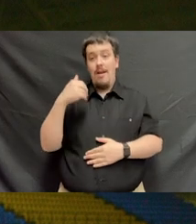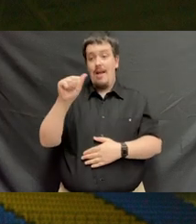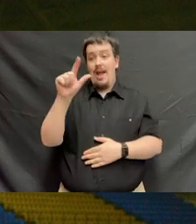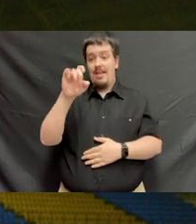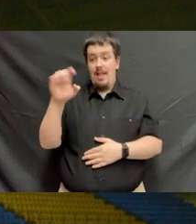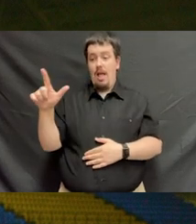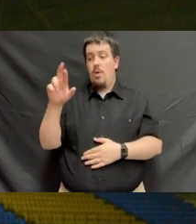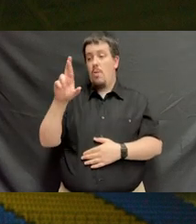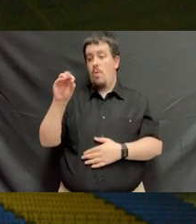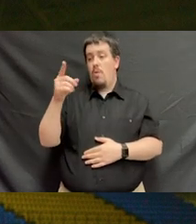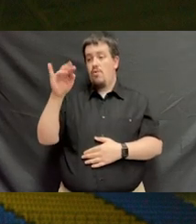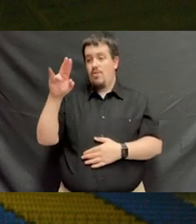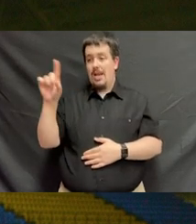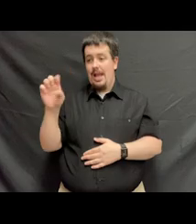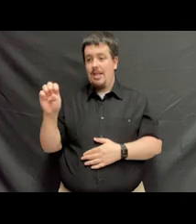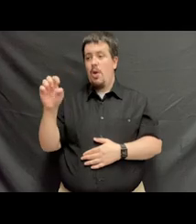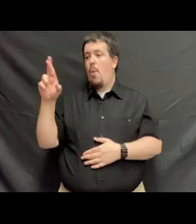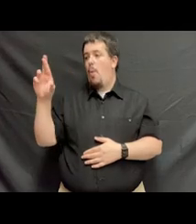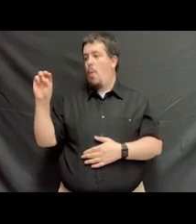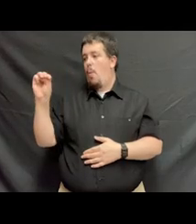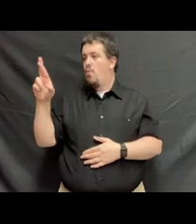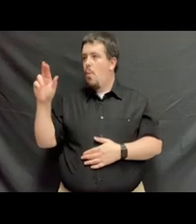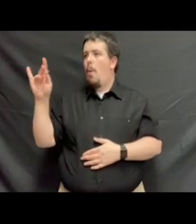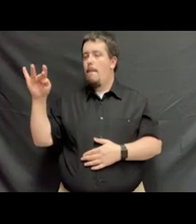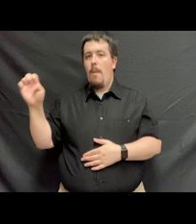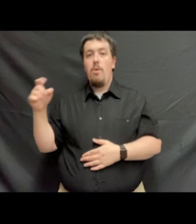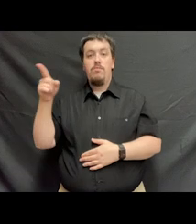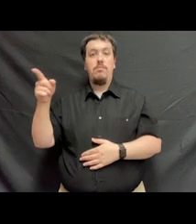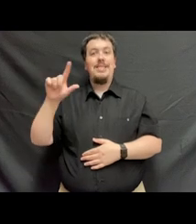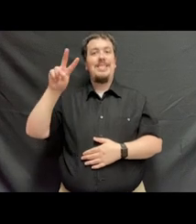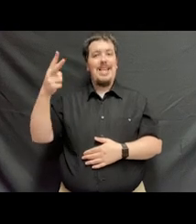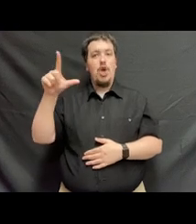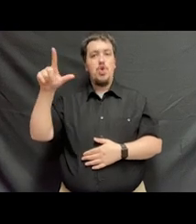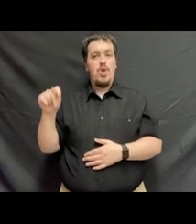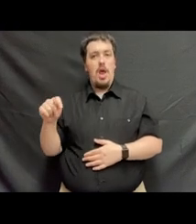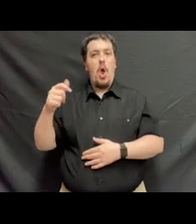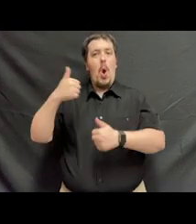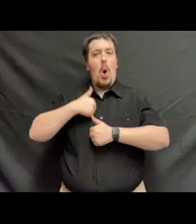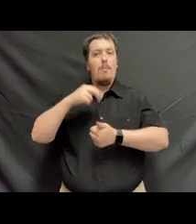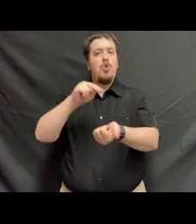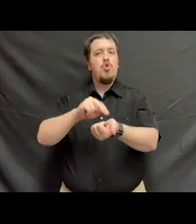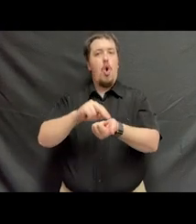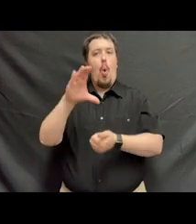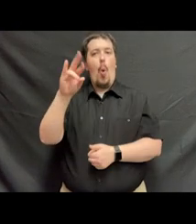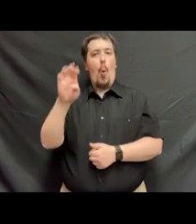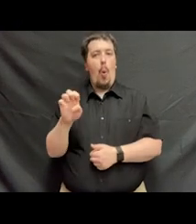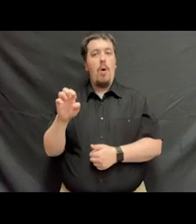Graduating today, we have Azele Rodriguez Ramon who has been commissioned as a second Lieutenant